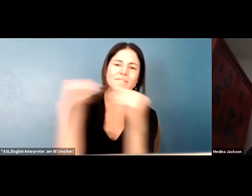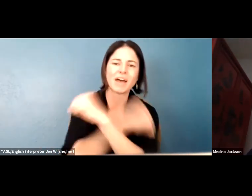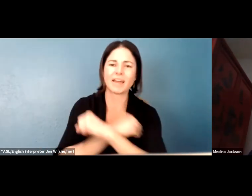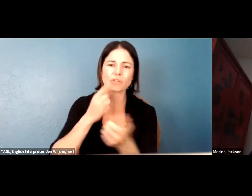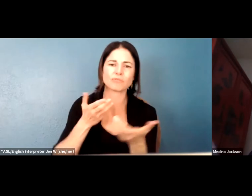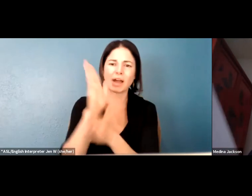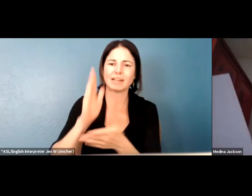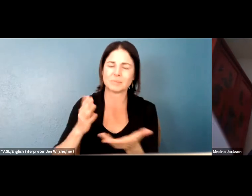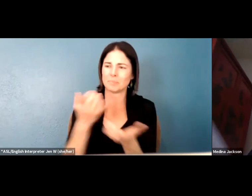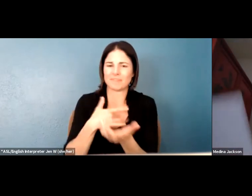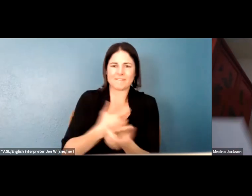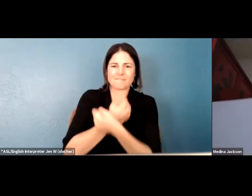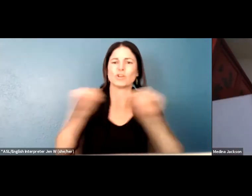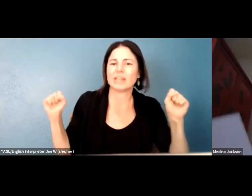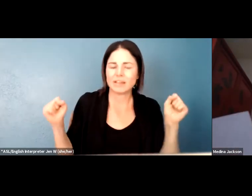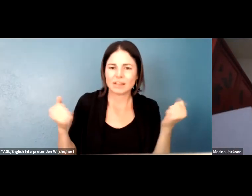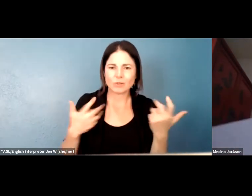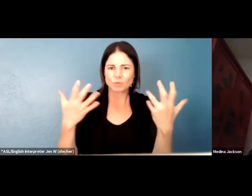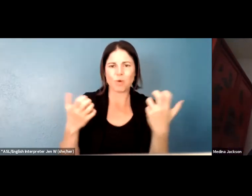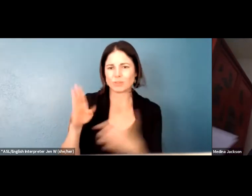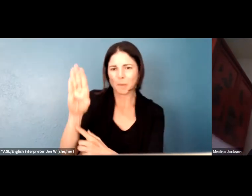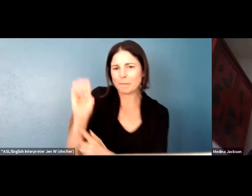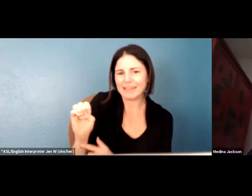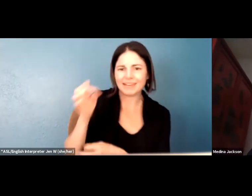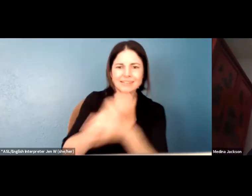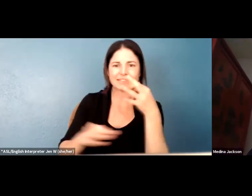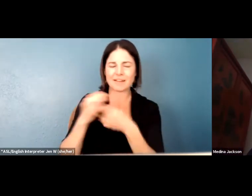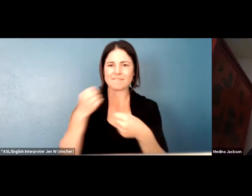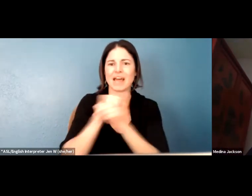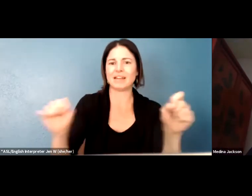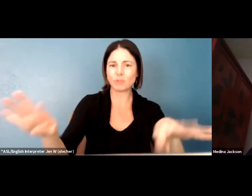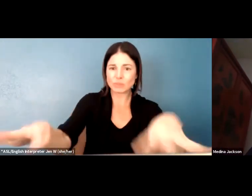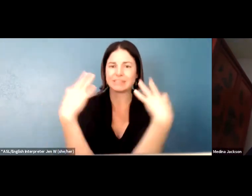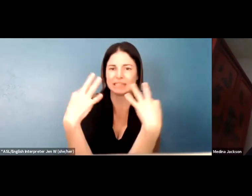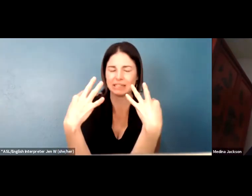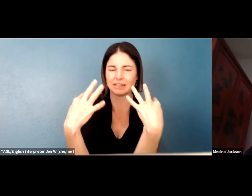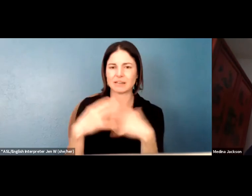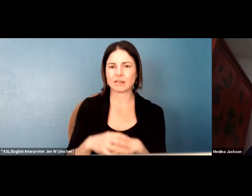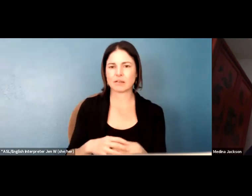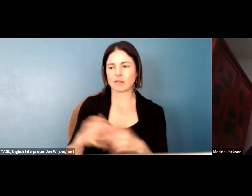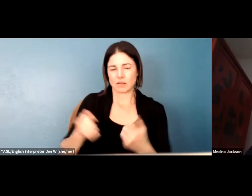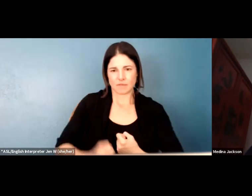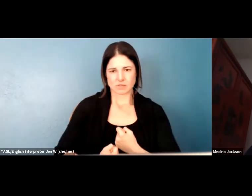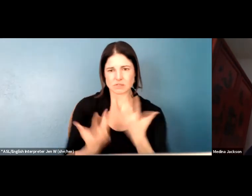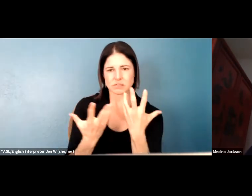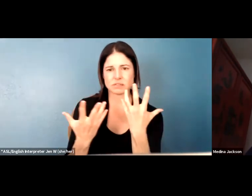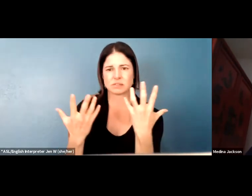be free, who just want to be instead of fighting to be seen, who unleashed their fury to educate you on her human